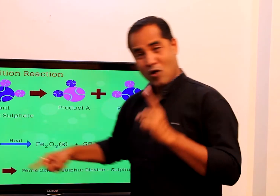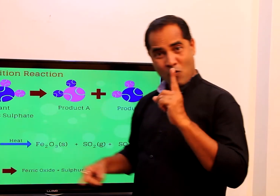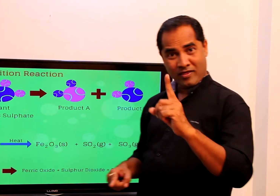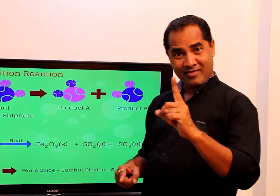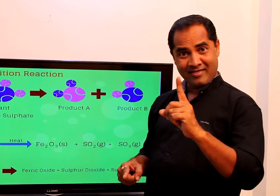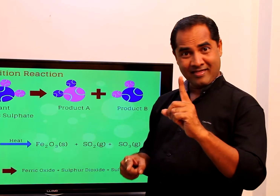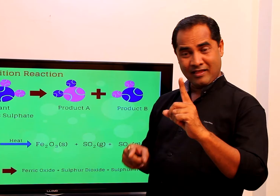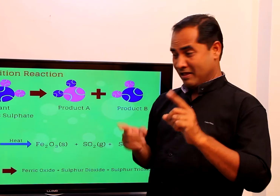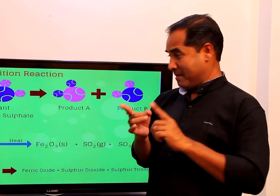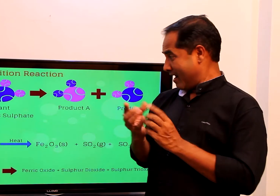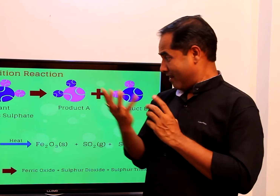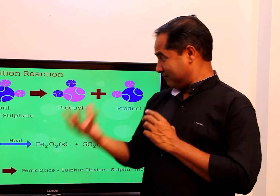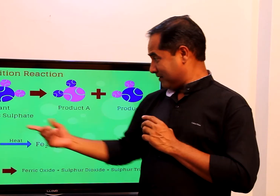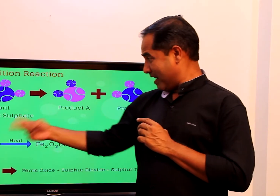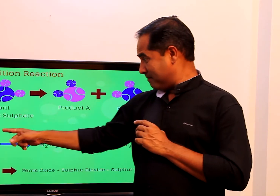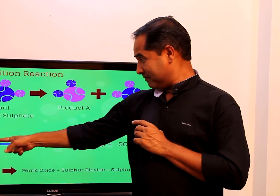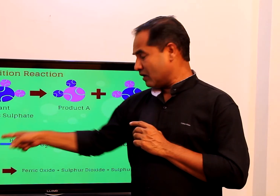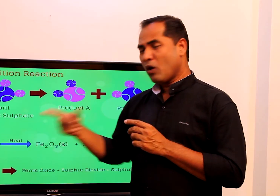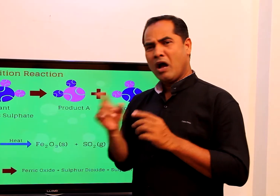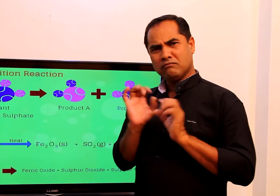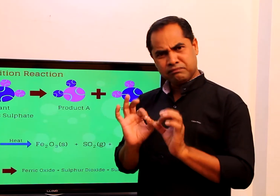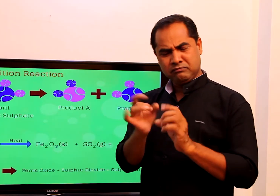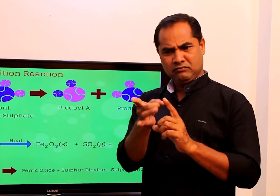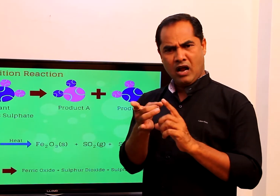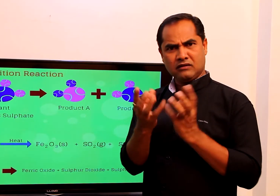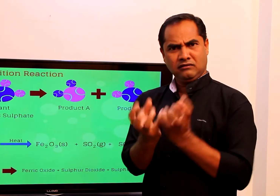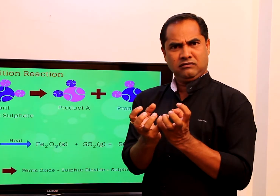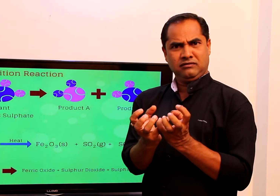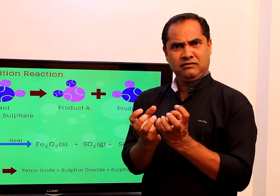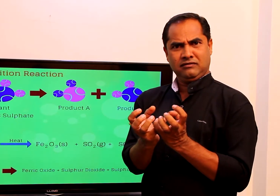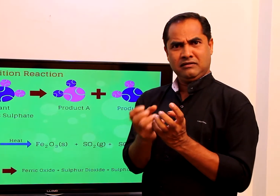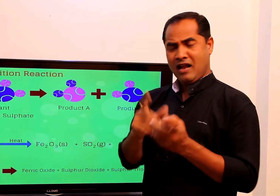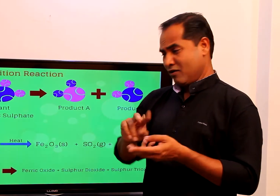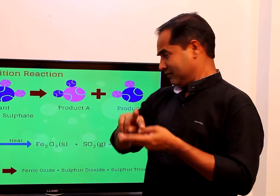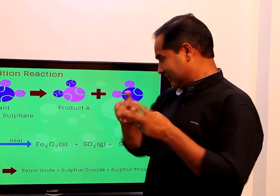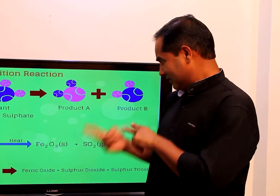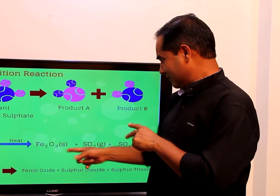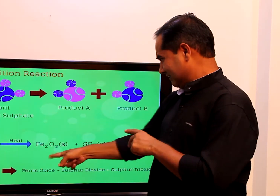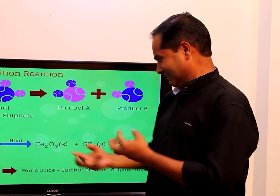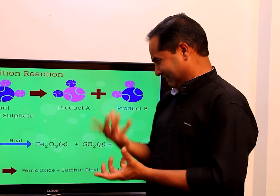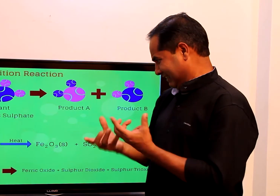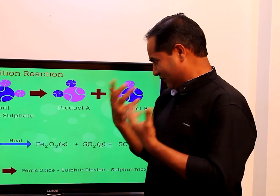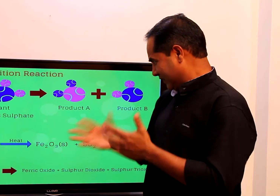You can see the one reactant, which was hard, after application of heat